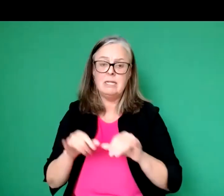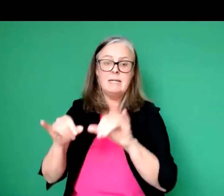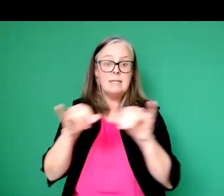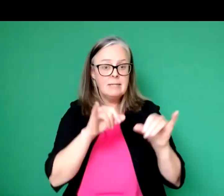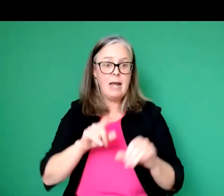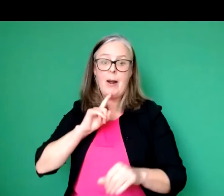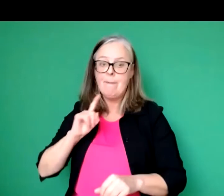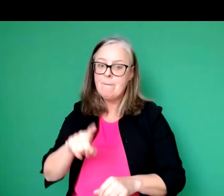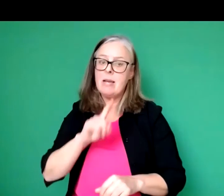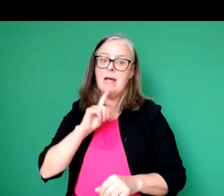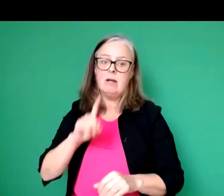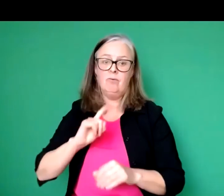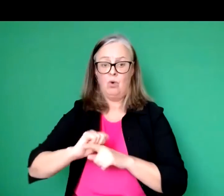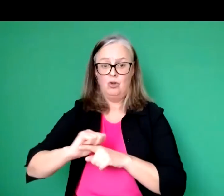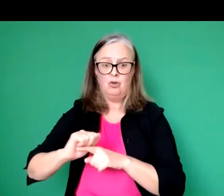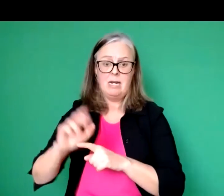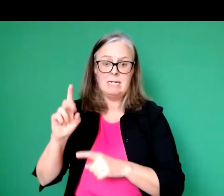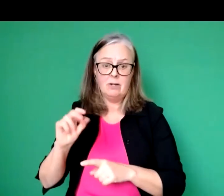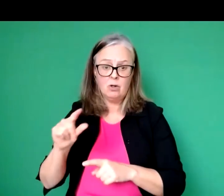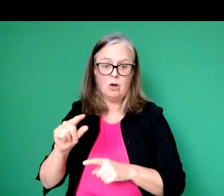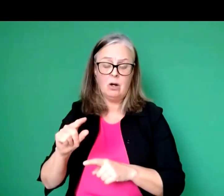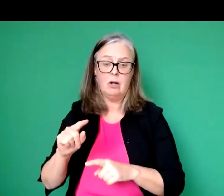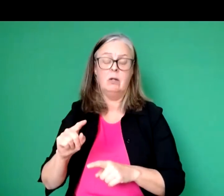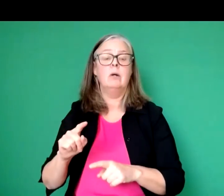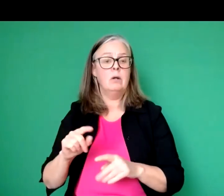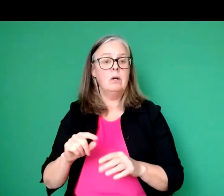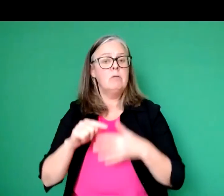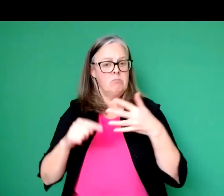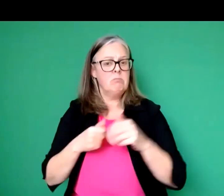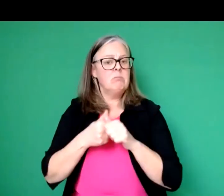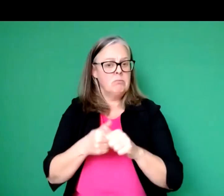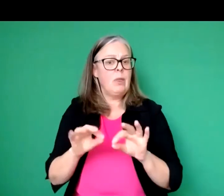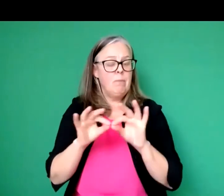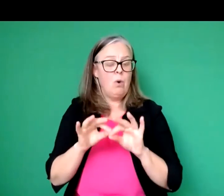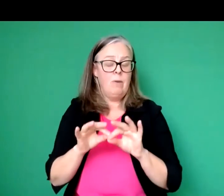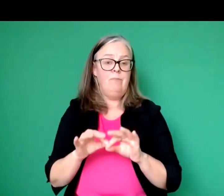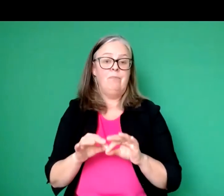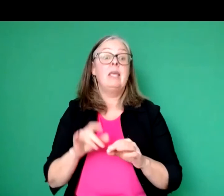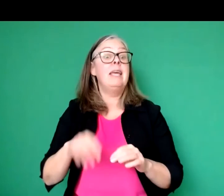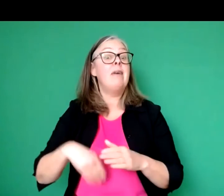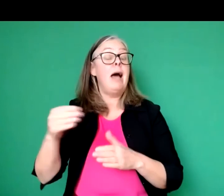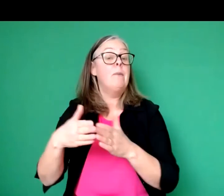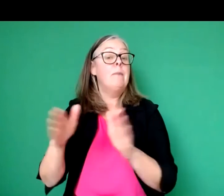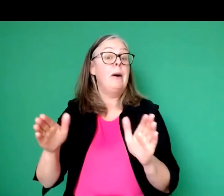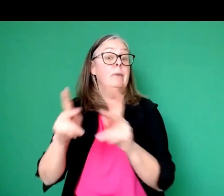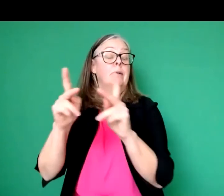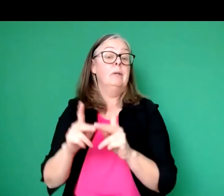training a dog because one of the things you don't want is if you're out in public for example and